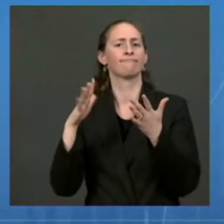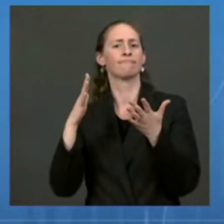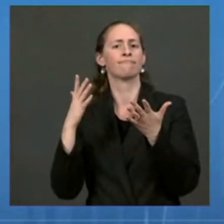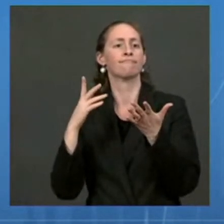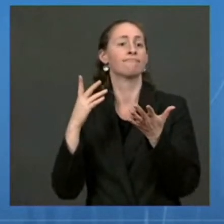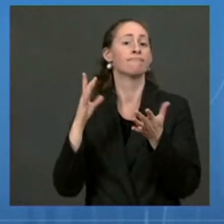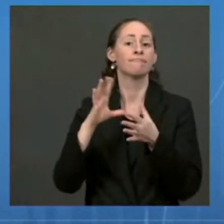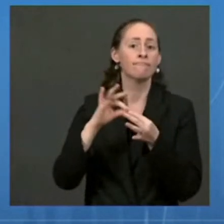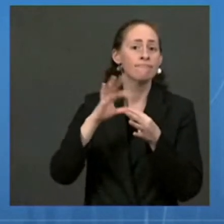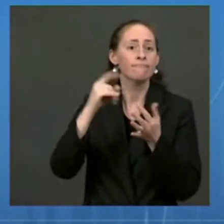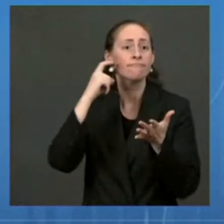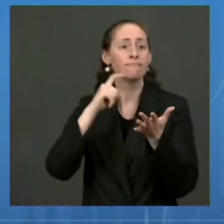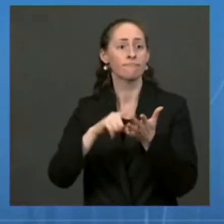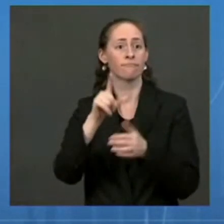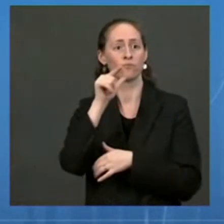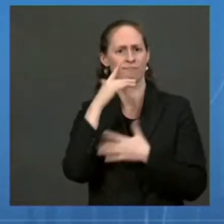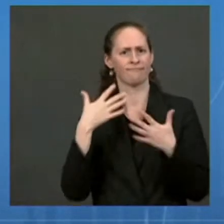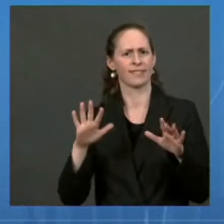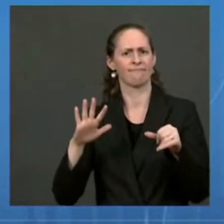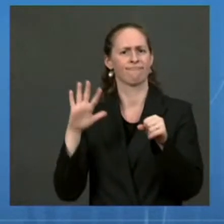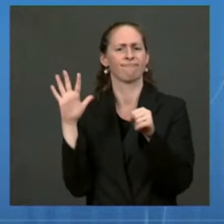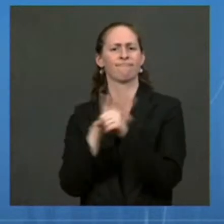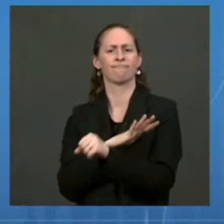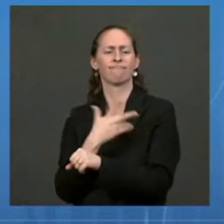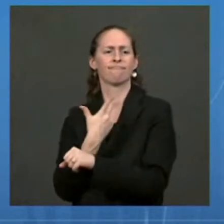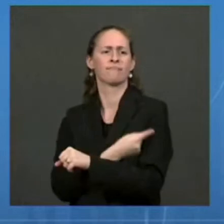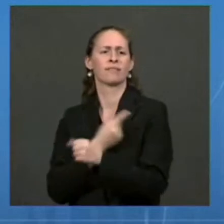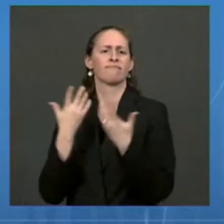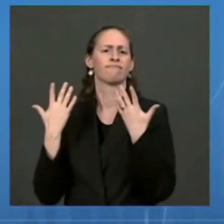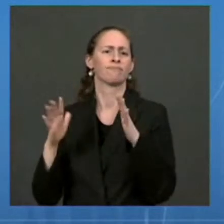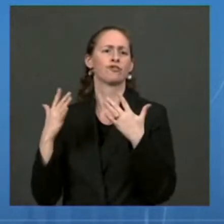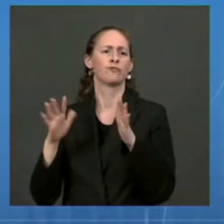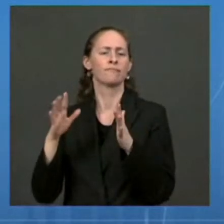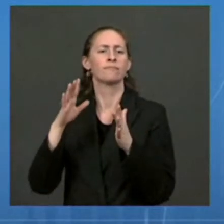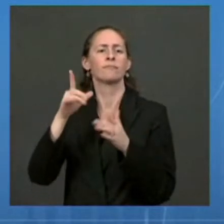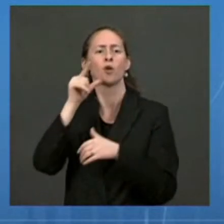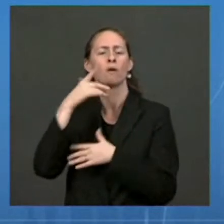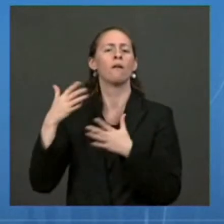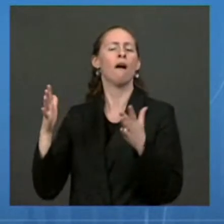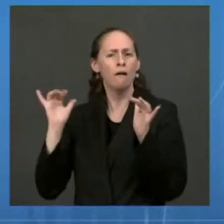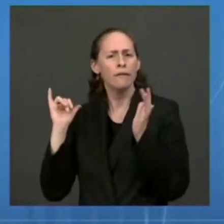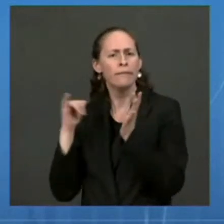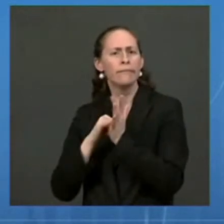VACCINATION? THIS SLIDE WAS RECENTLY PUBLISHED ON INFECTIOUS